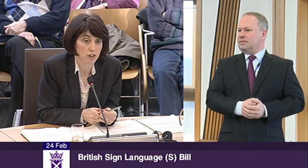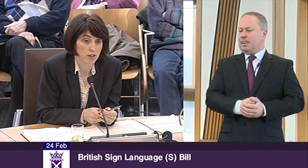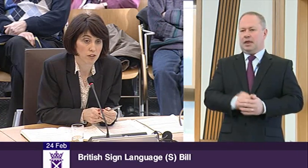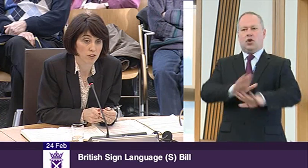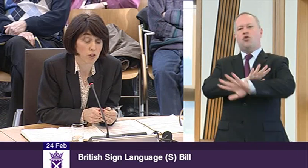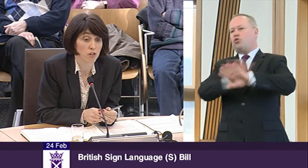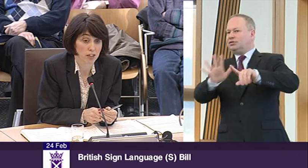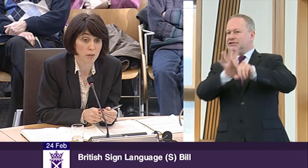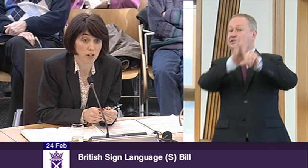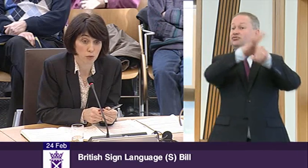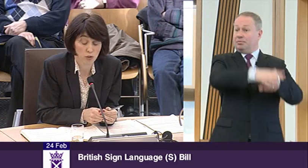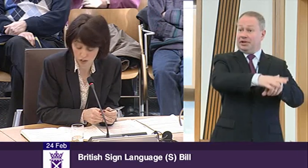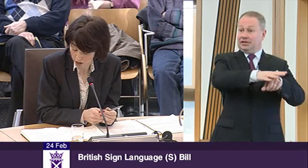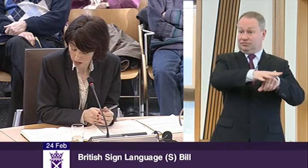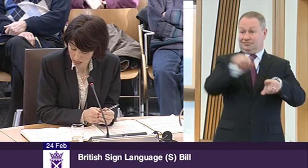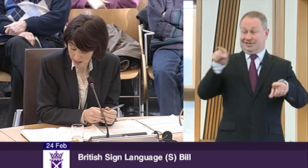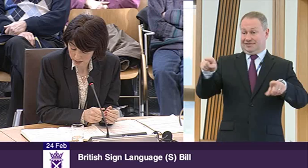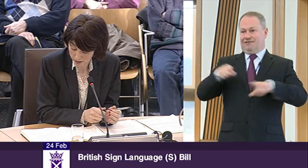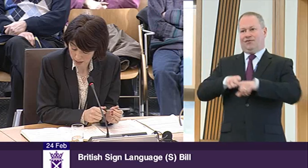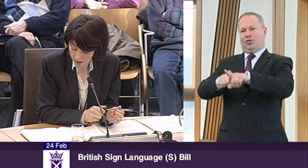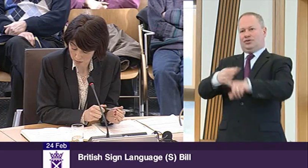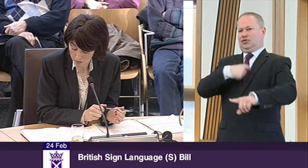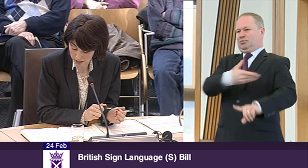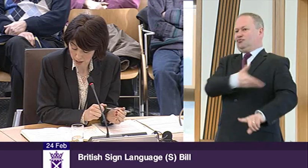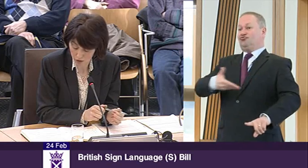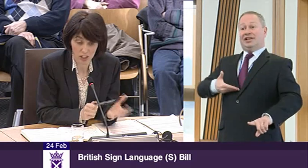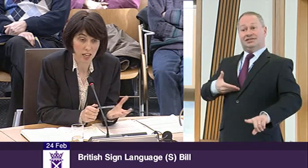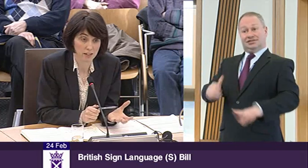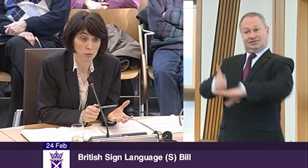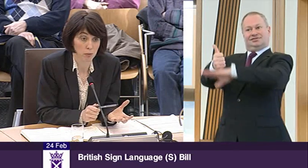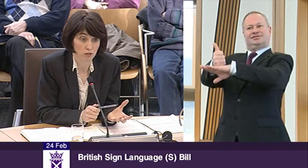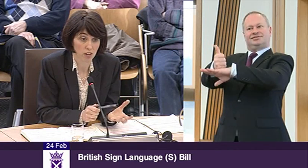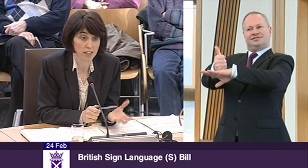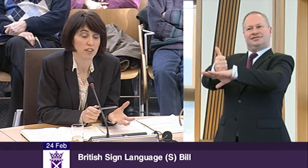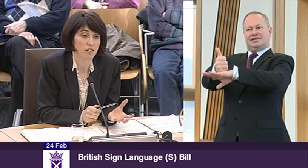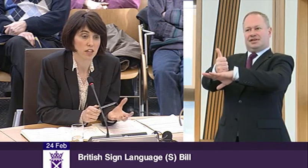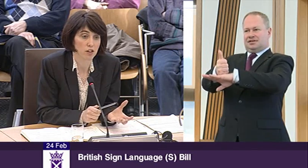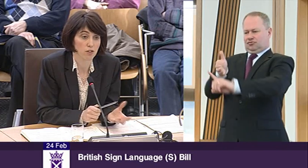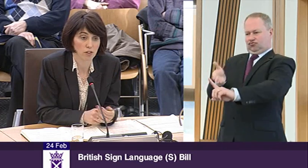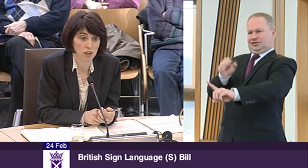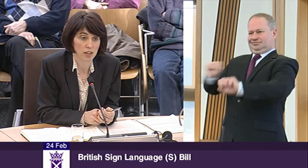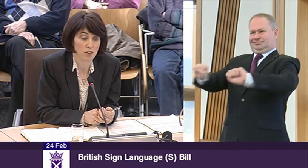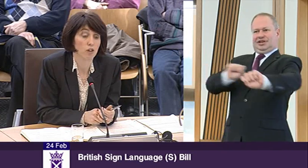Non-discrimination is part of the human rights based approach, and the aspect about realising